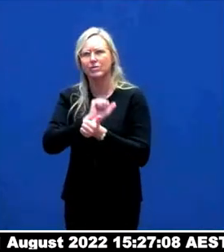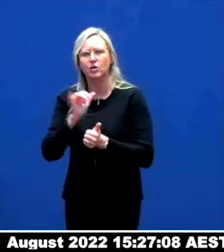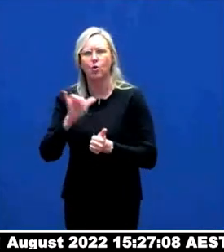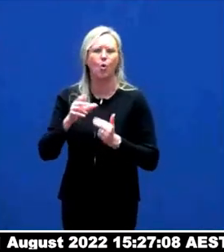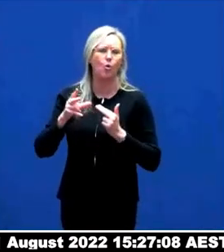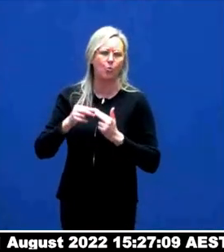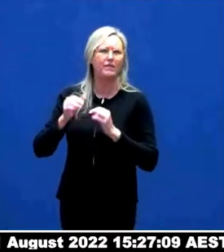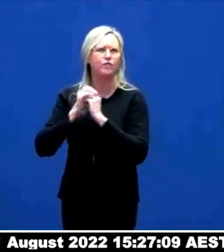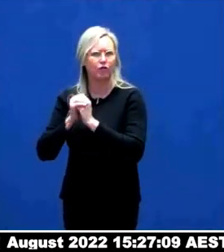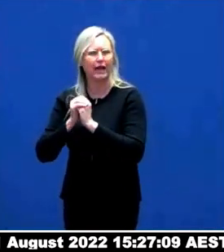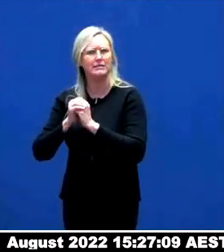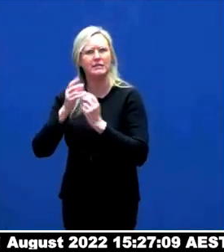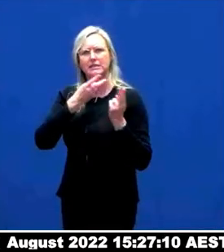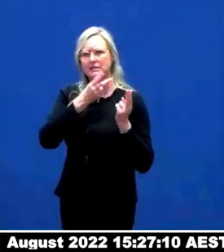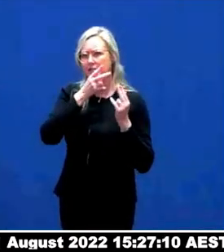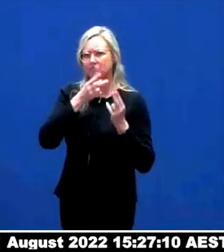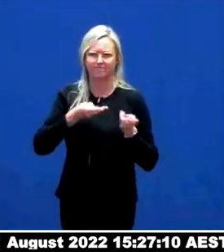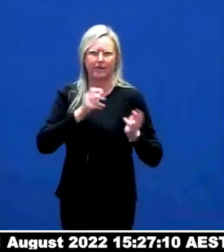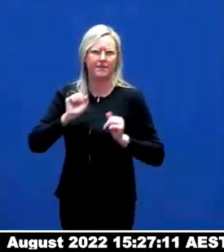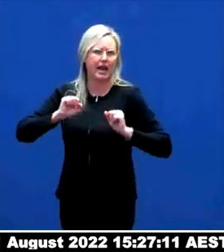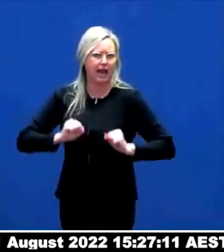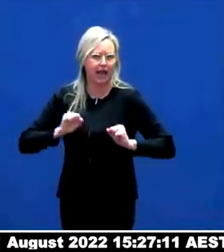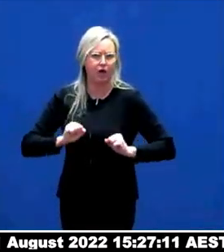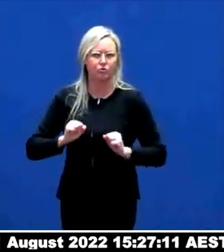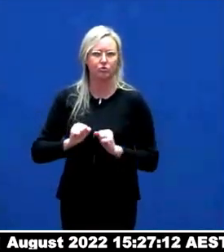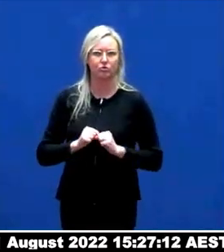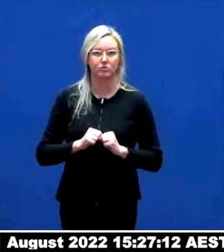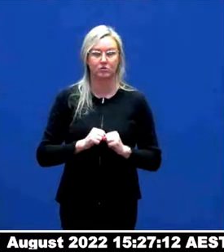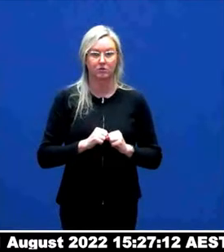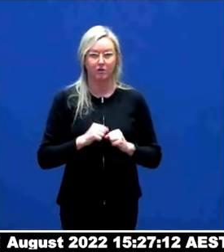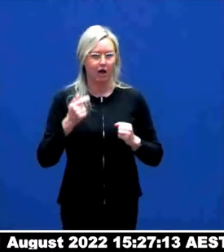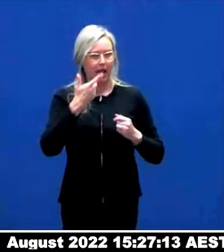And that's not been your experience. 'DAVE': I fortunately managed to avoid all of those.